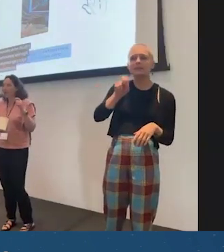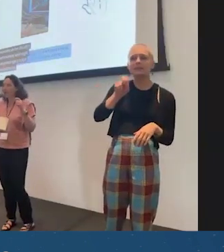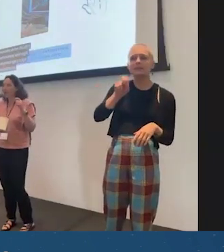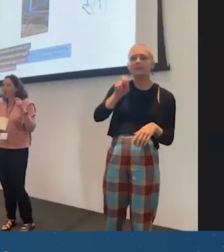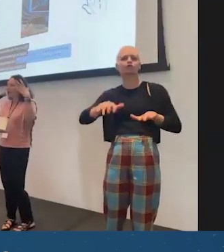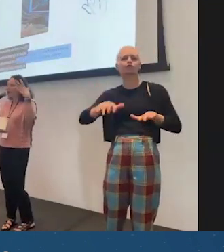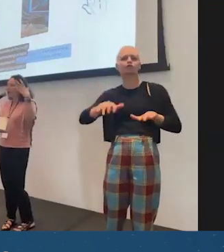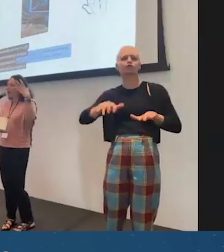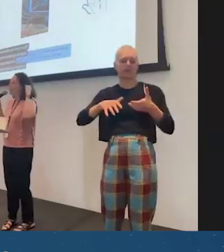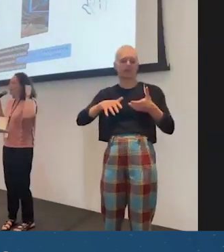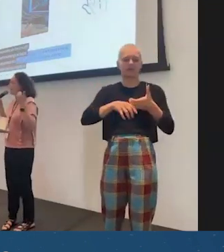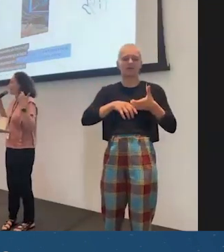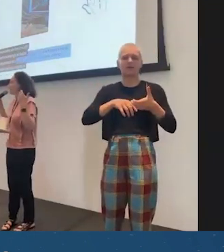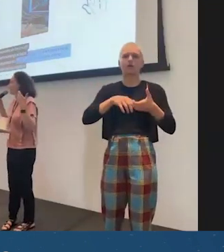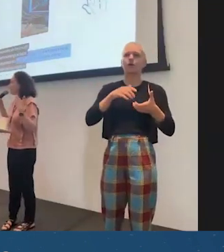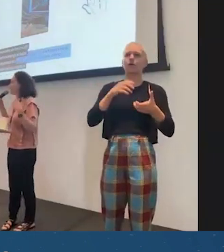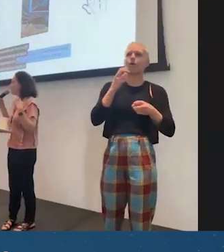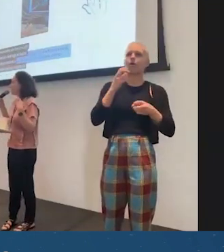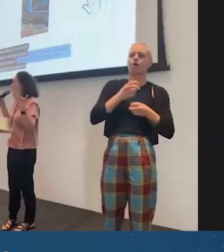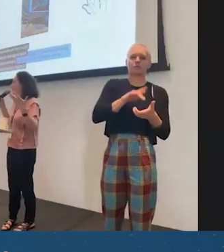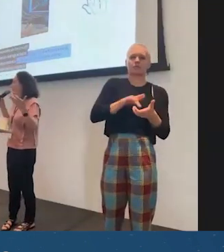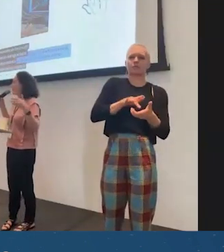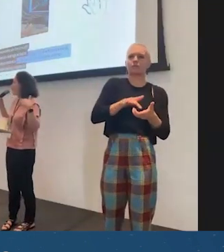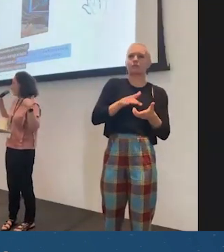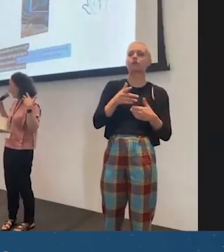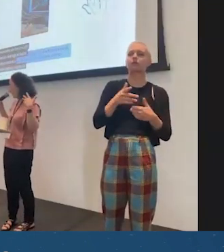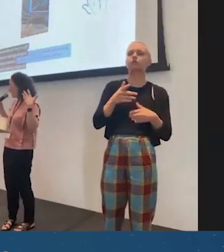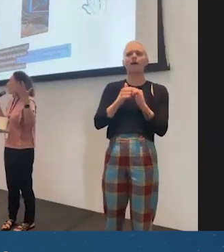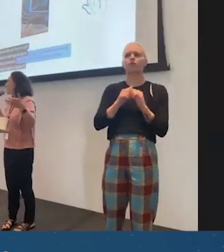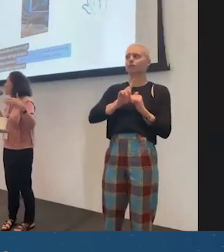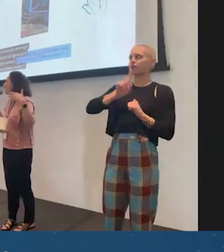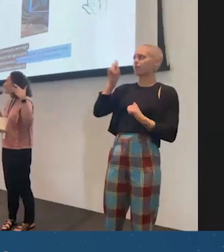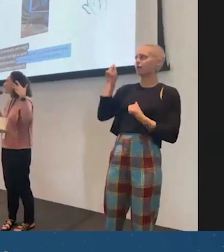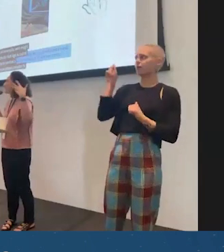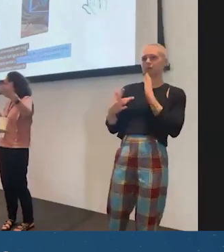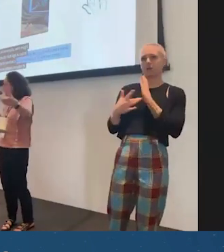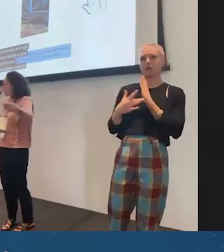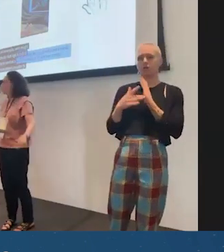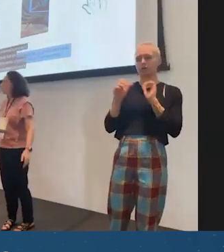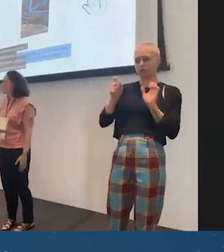So how might this technology be able to recognize and enable